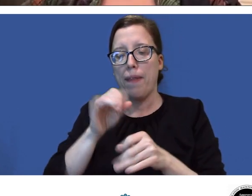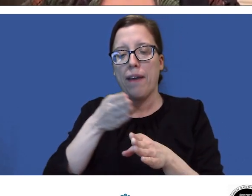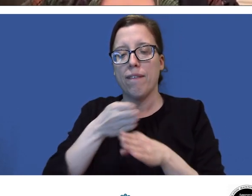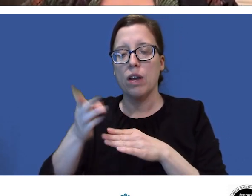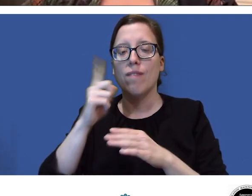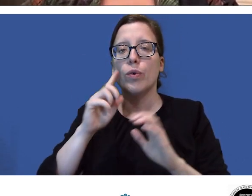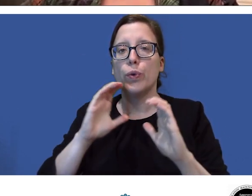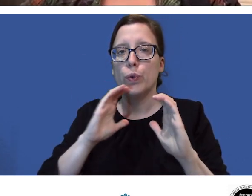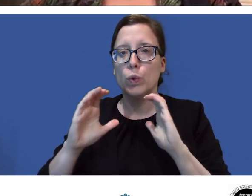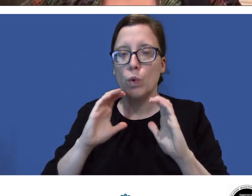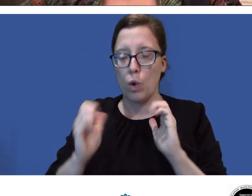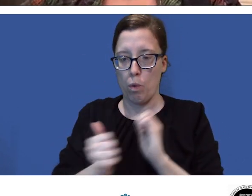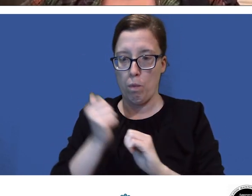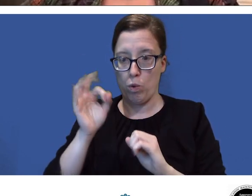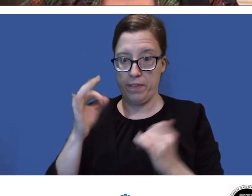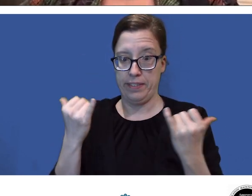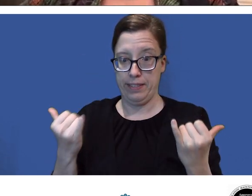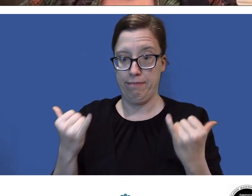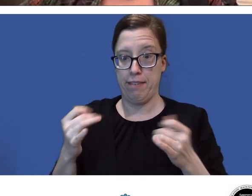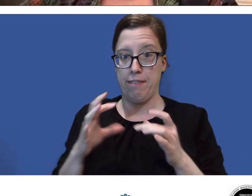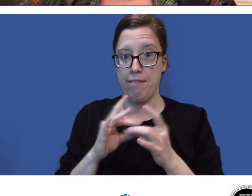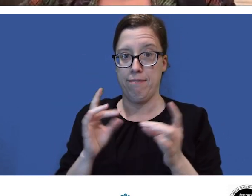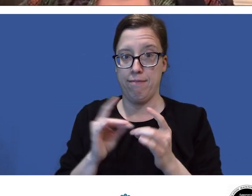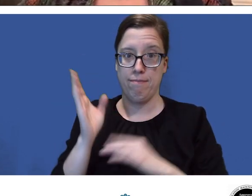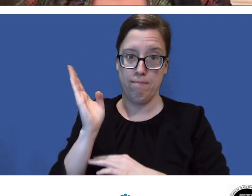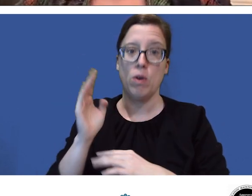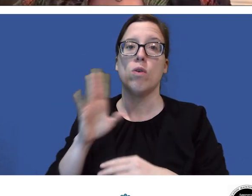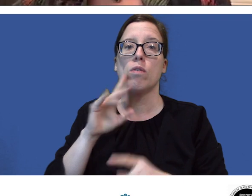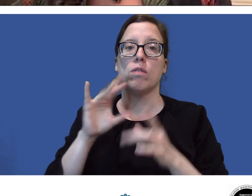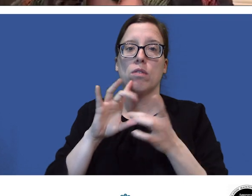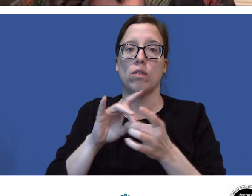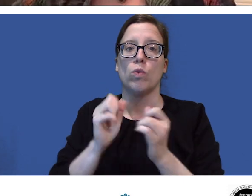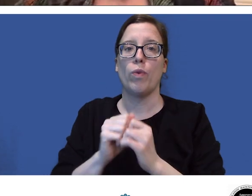So the biggest chunk of what we're going to talk about tonight is communication.